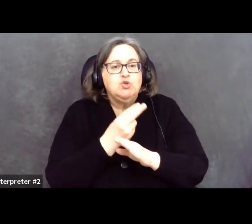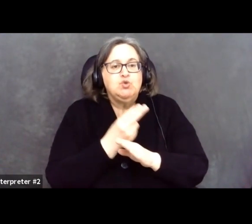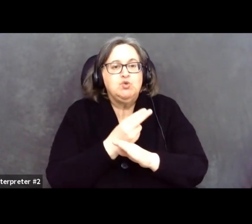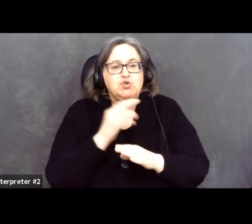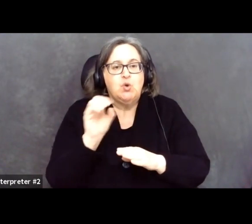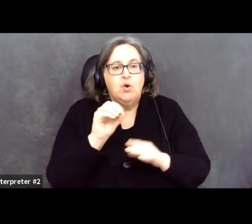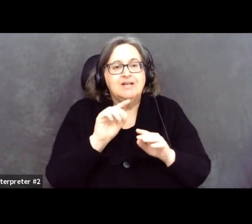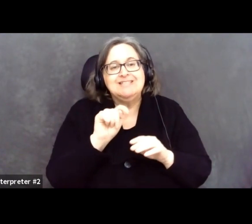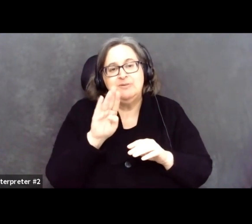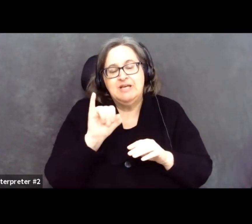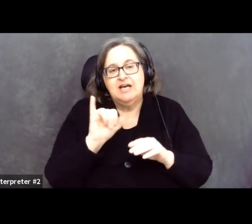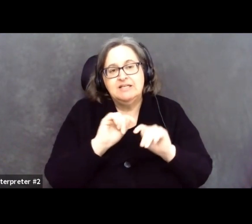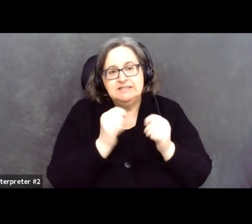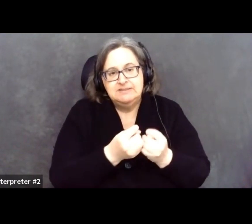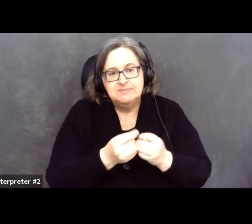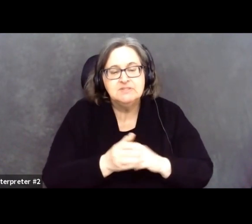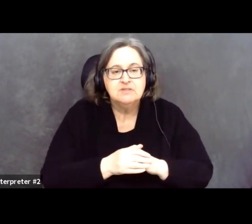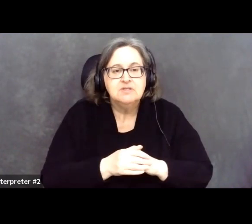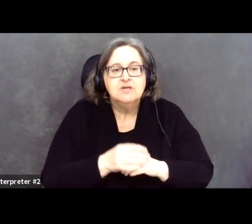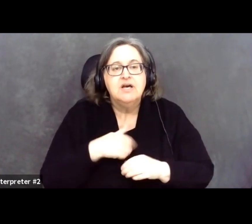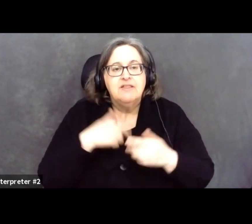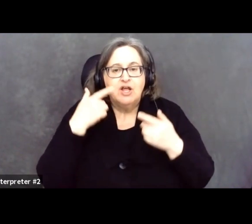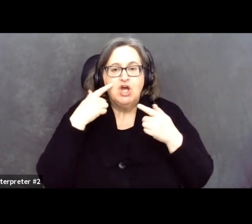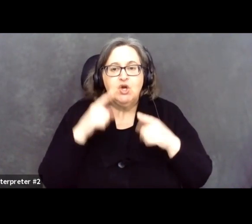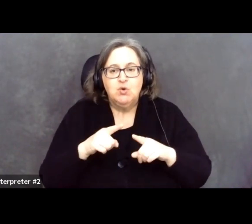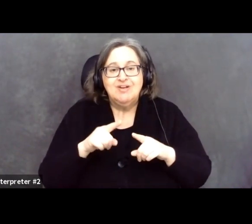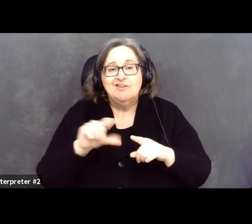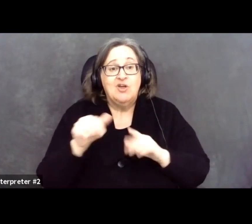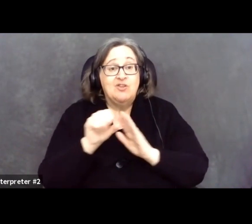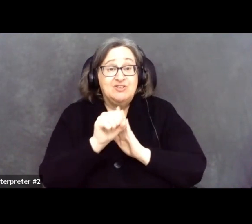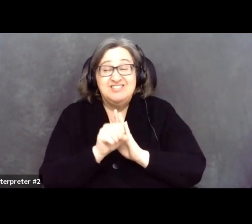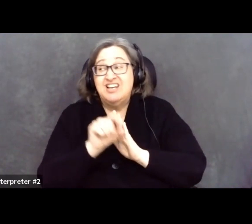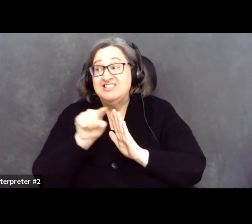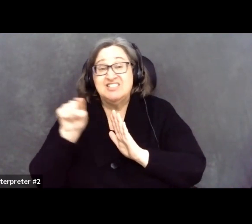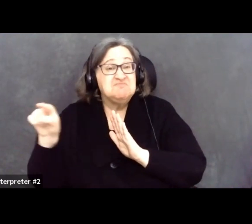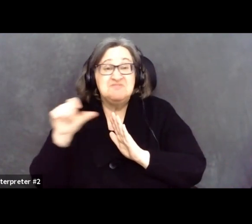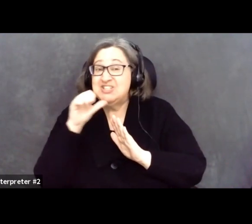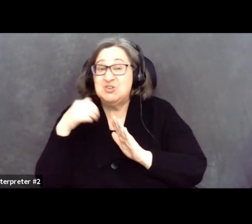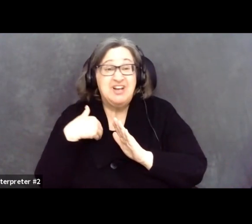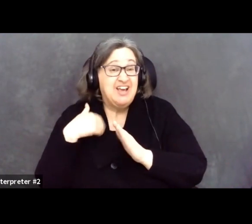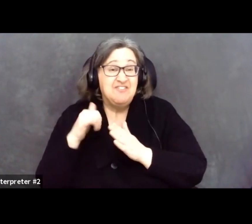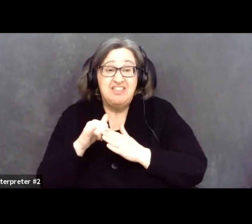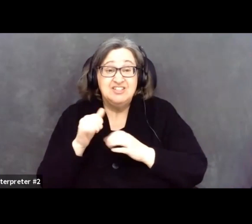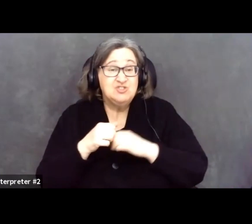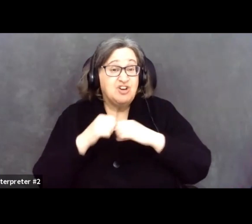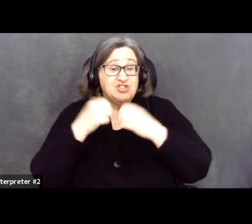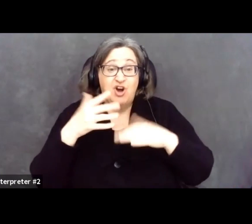TBI teams. I would concur in other states that don't have that infrastructure that there would